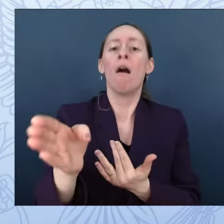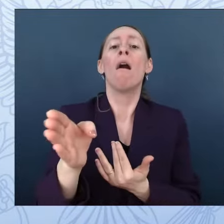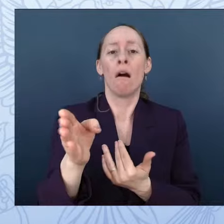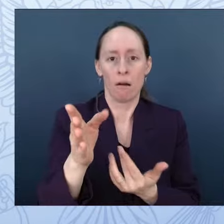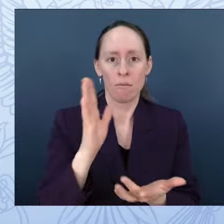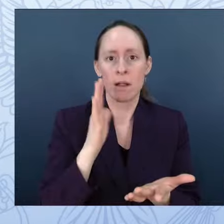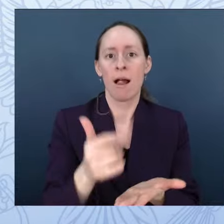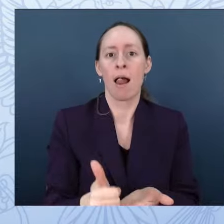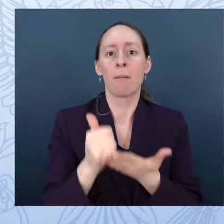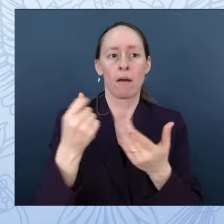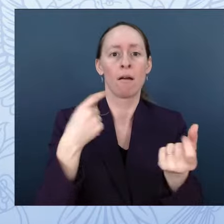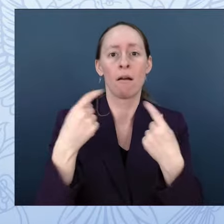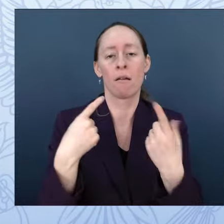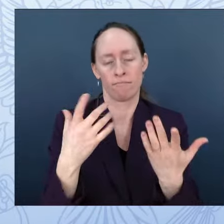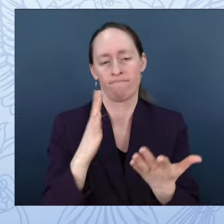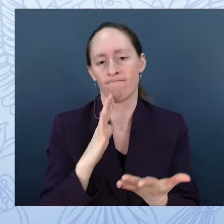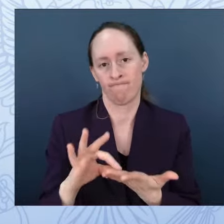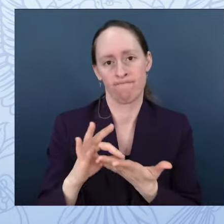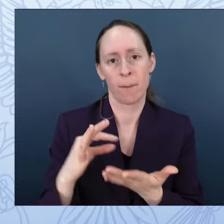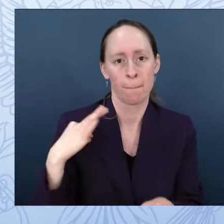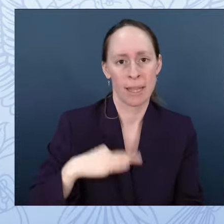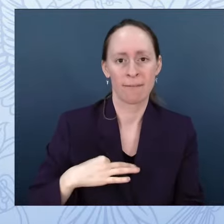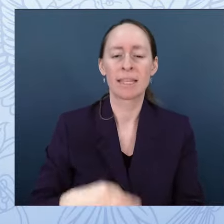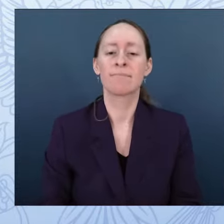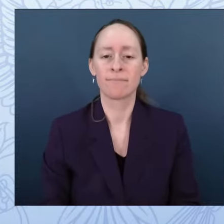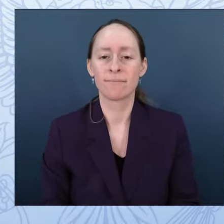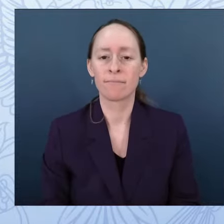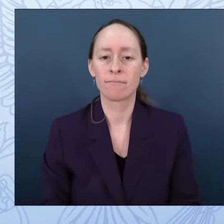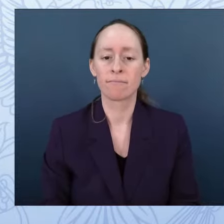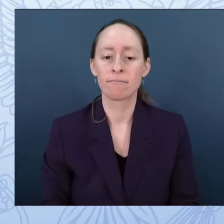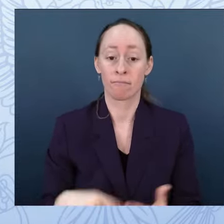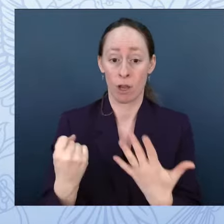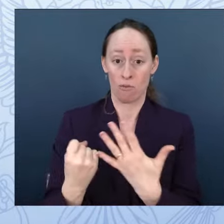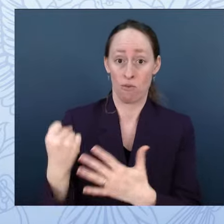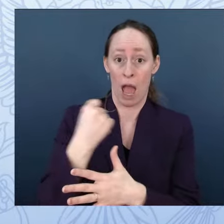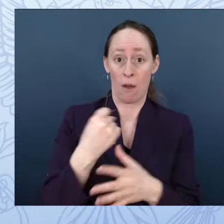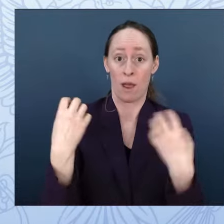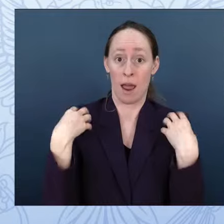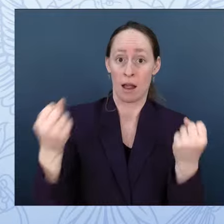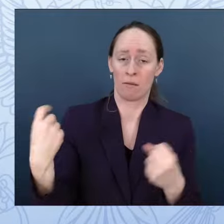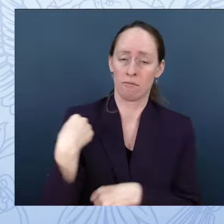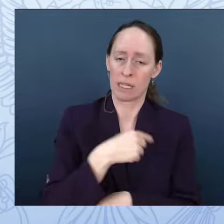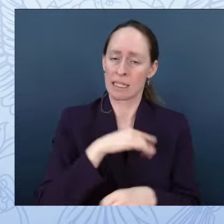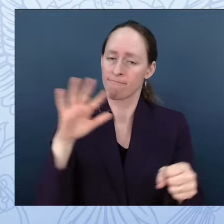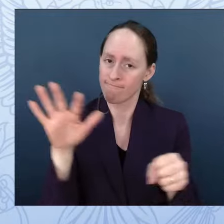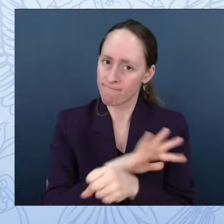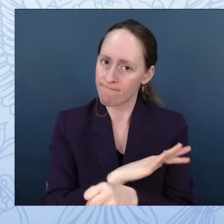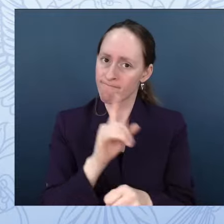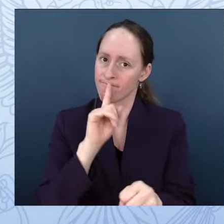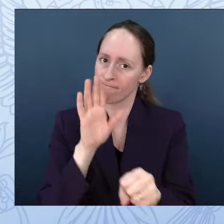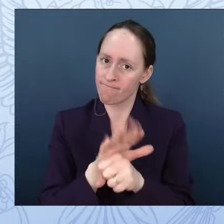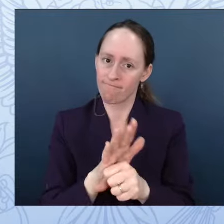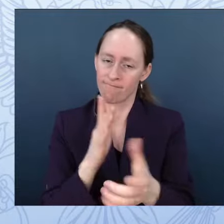to tracking the associated health outcomes of patients who are benefiting from navigation services, such as care quality and experience measures.